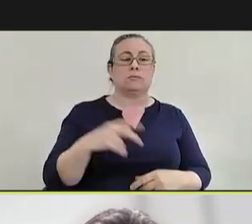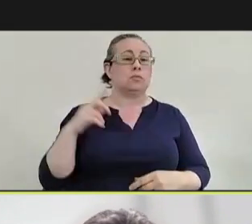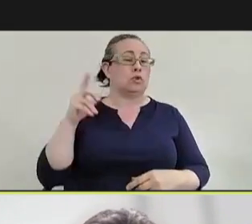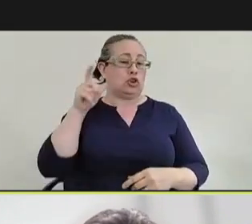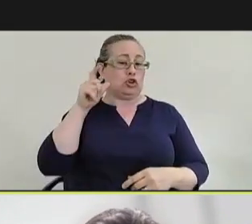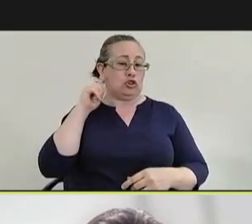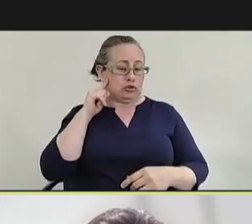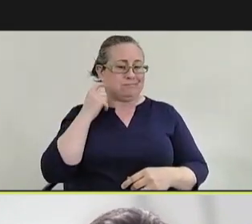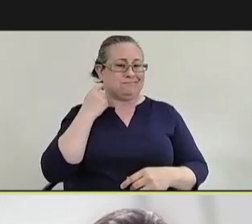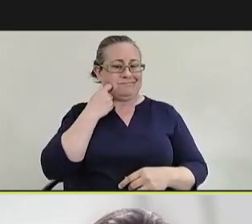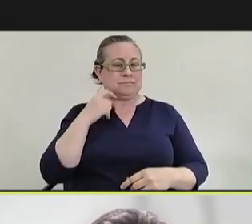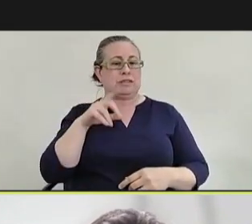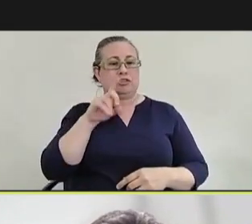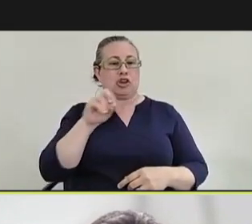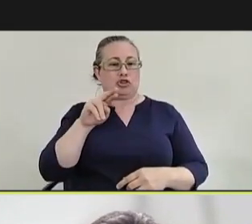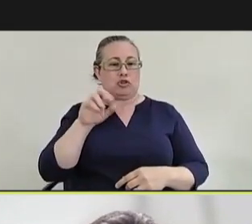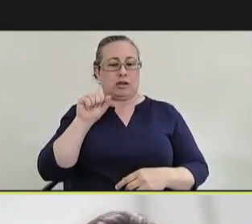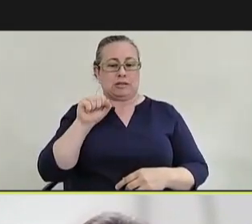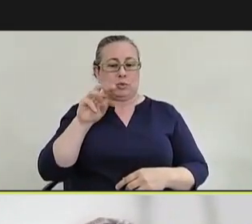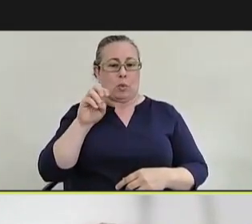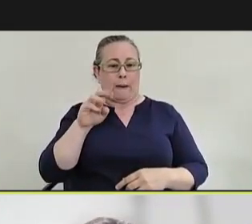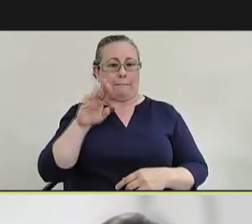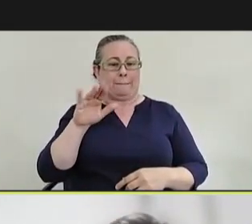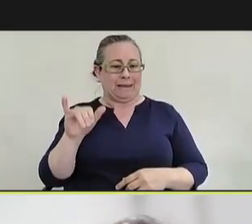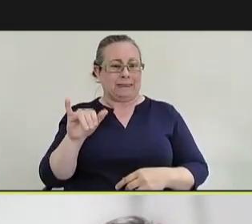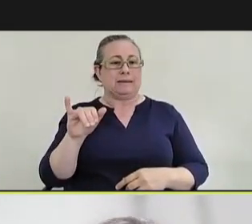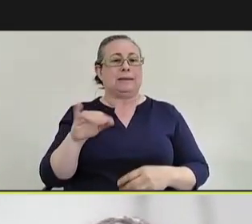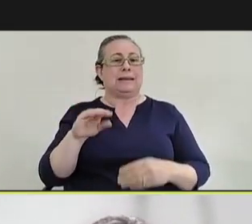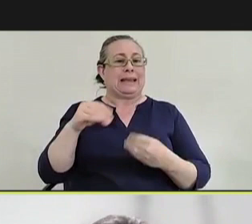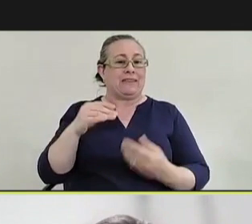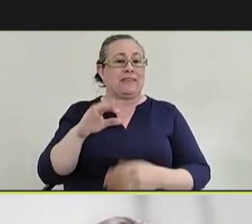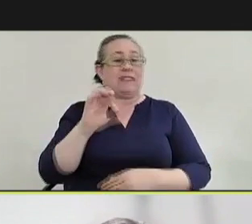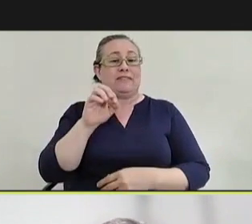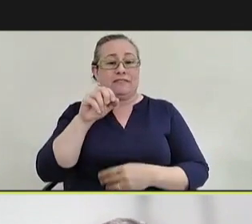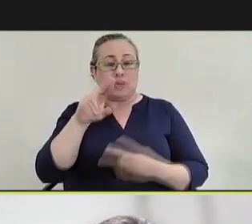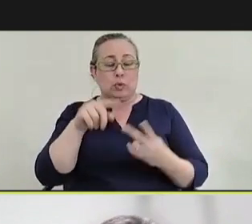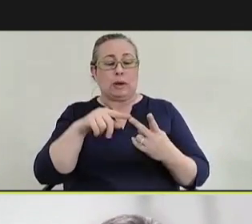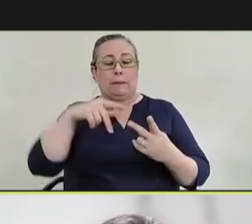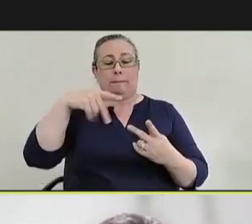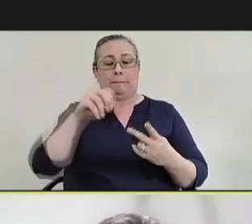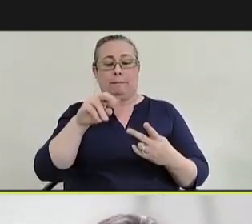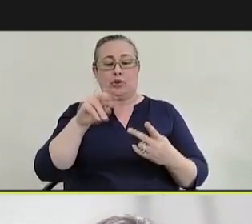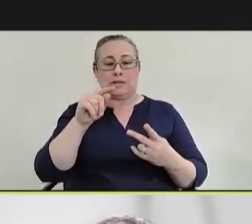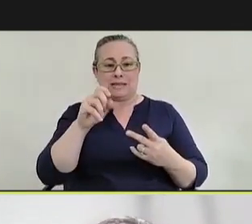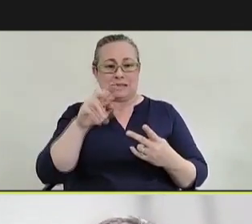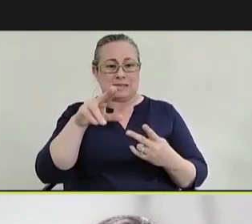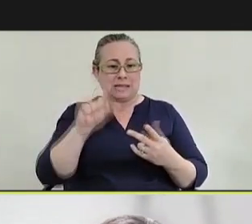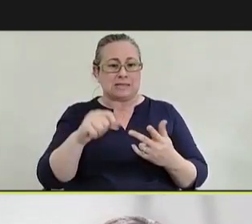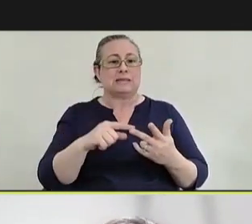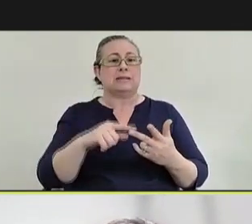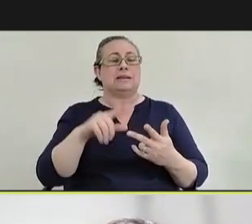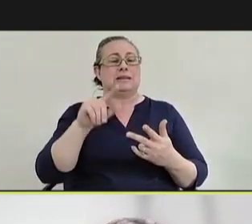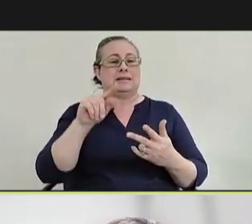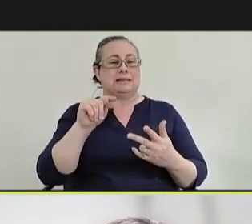The fact that we give influenza, pertussis, tetanus vaccines and more recently SARS-CoV-2